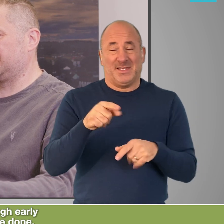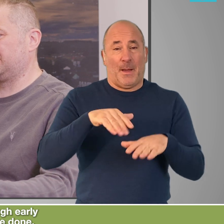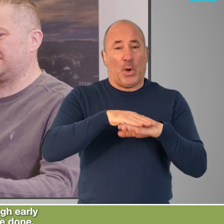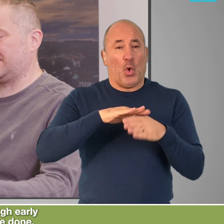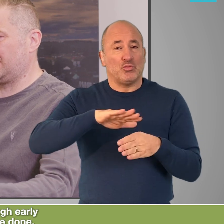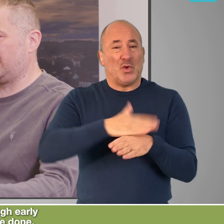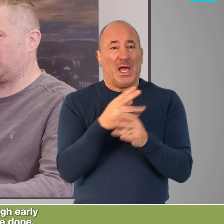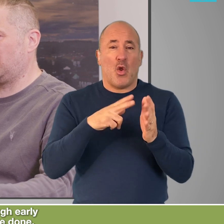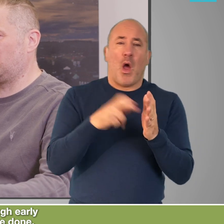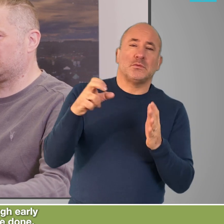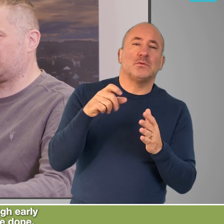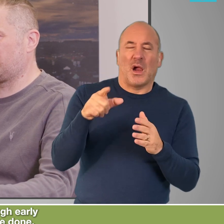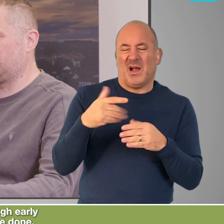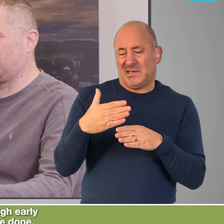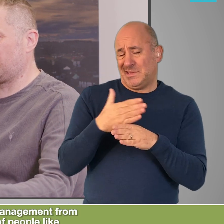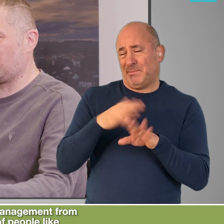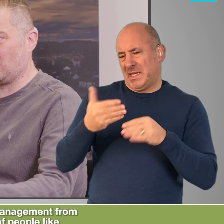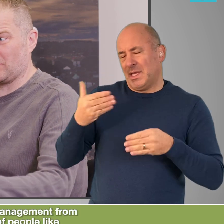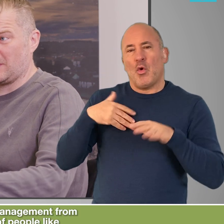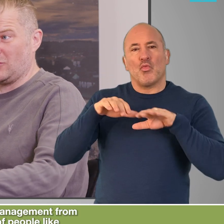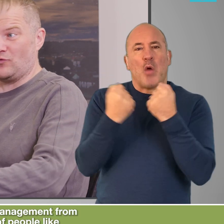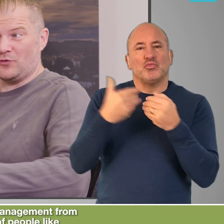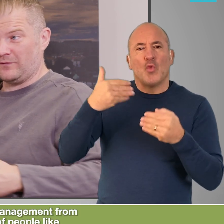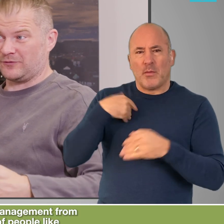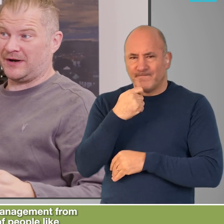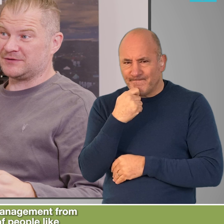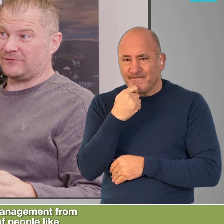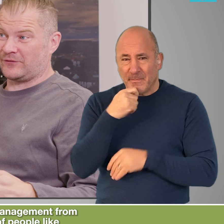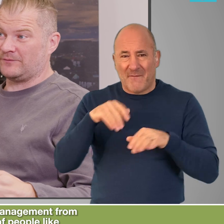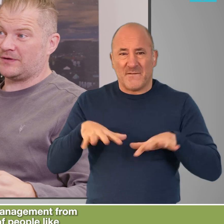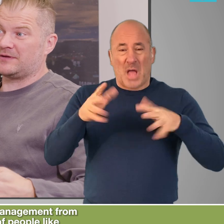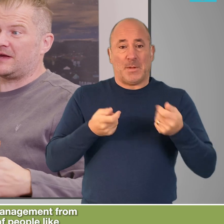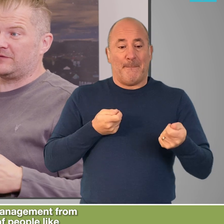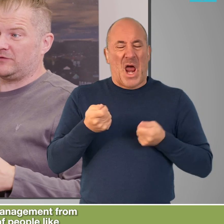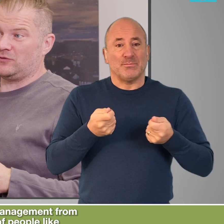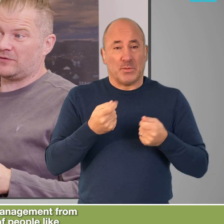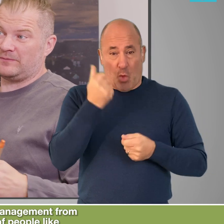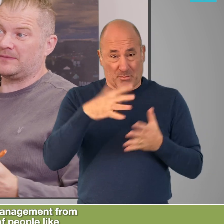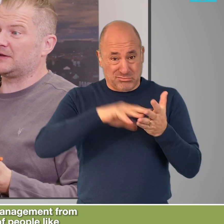particularly through early workshops we've done, is almost remove flood management from this to get the views of people like